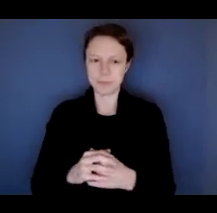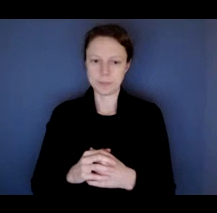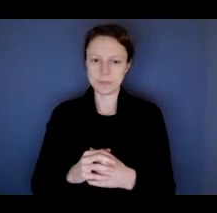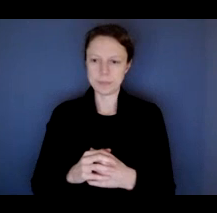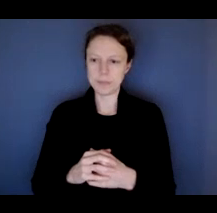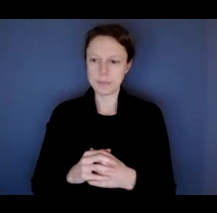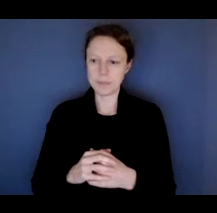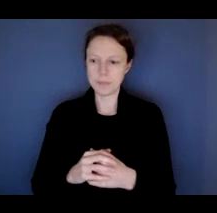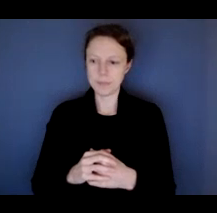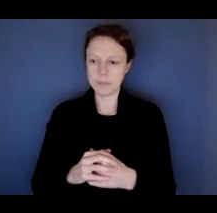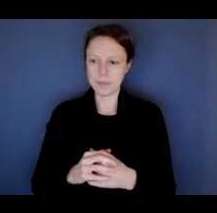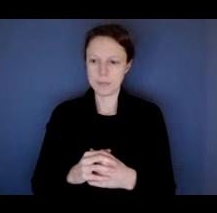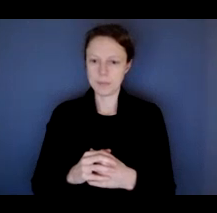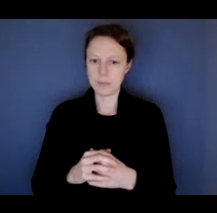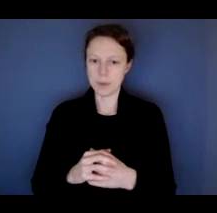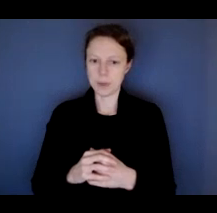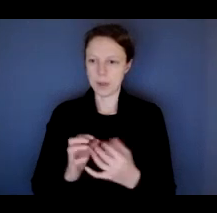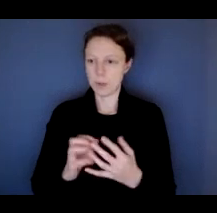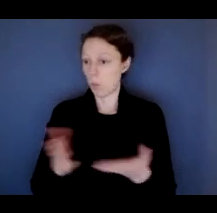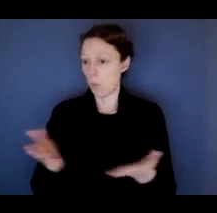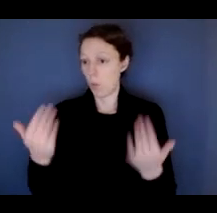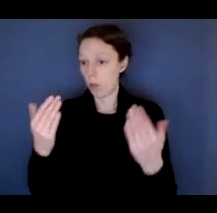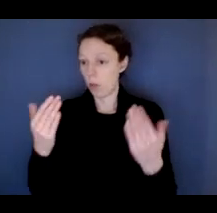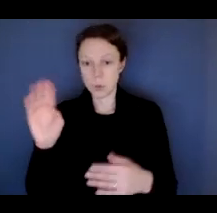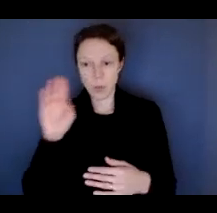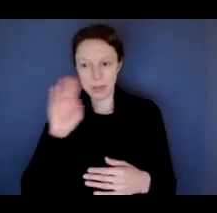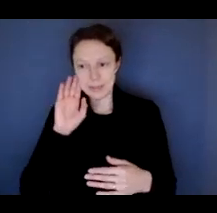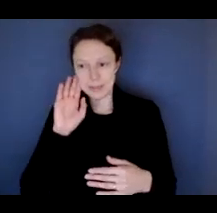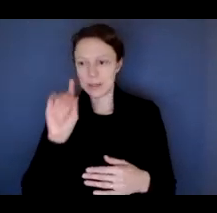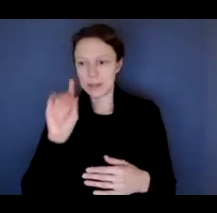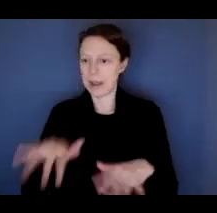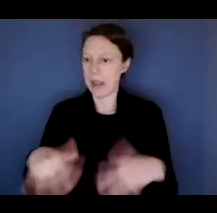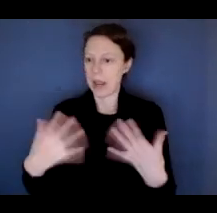feel free to listen in and if you do have any questions you're welcome to ask those as well.